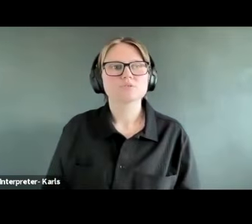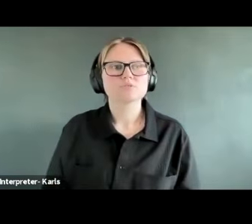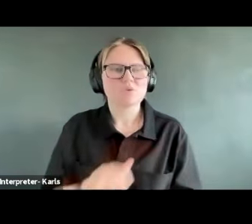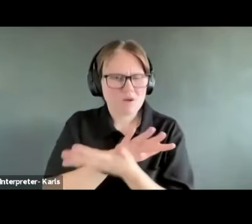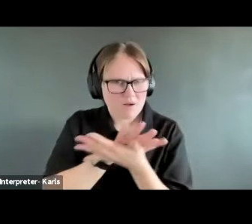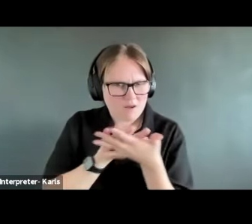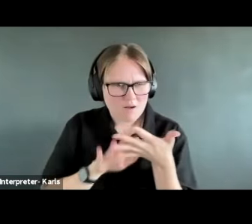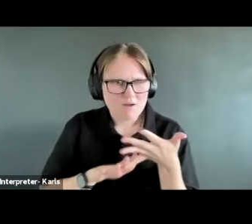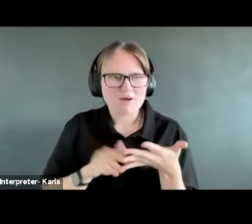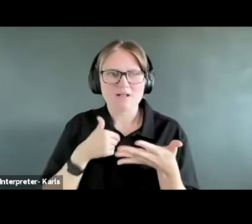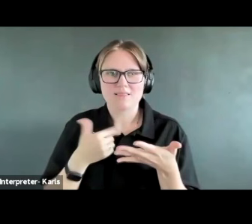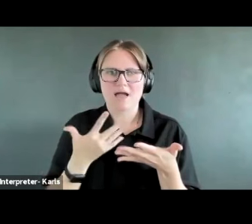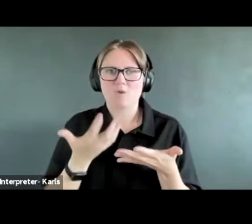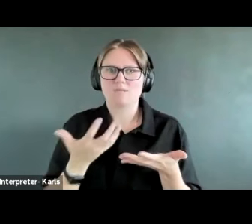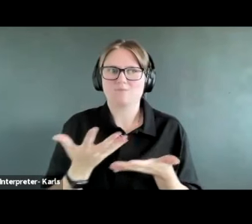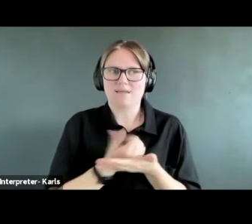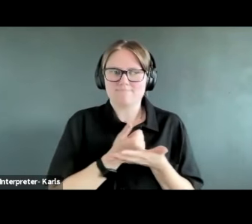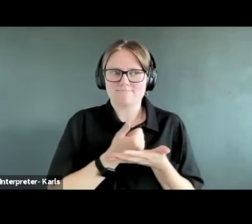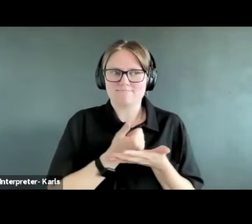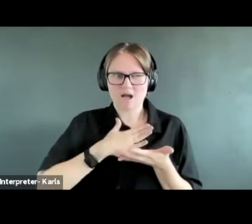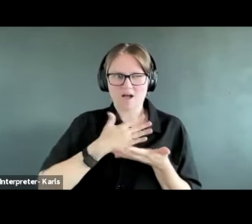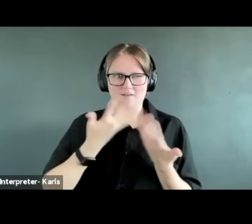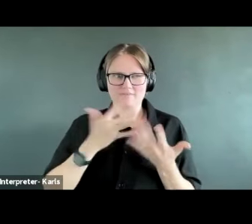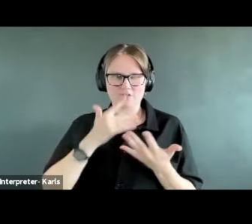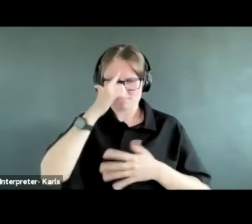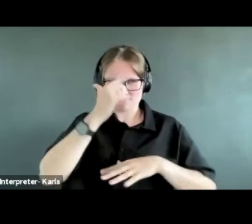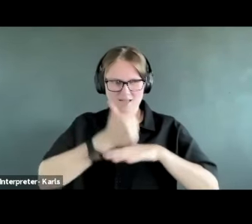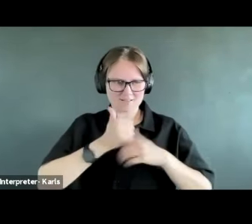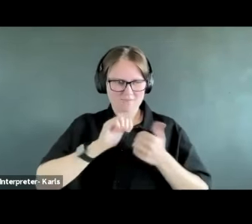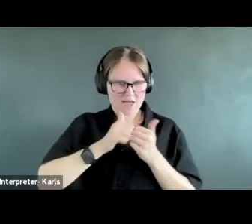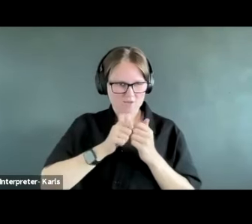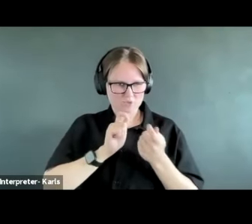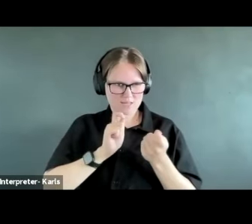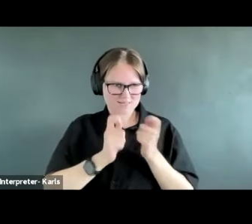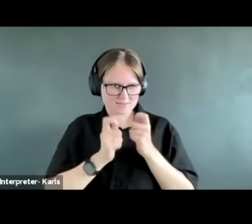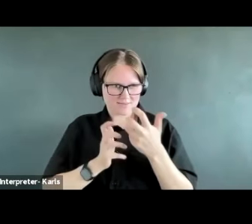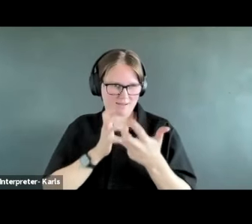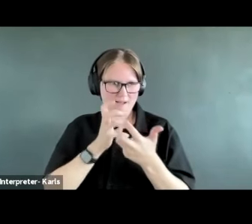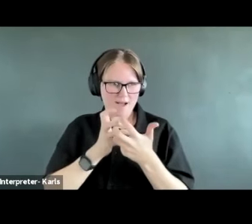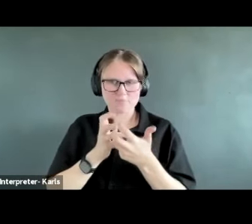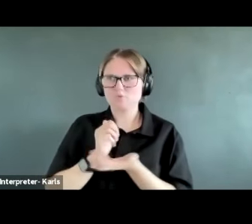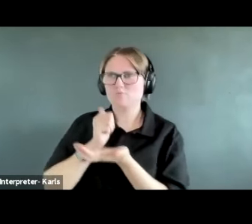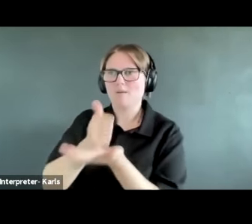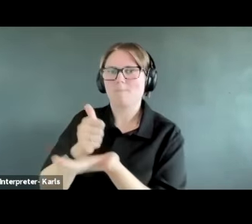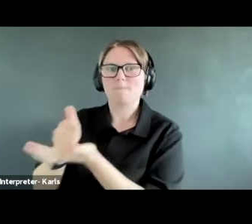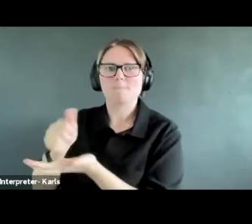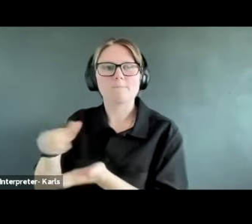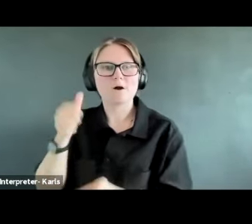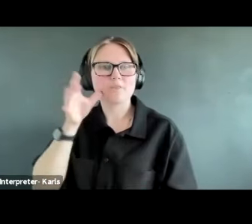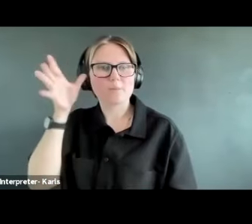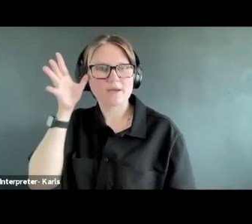to take my adaptive mindset and help parents, but be a safe space because so often in health care,